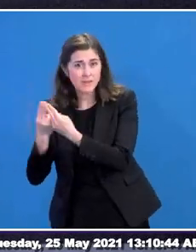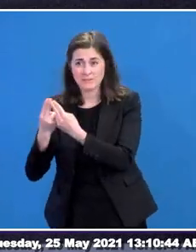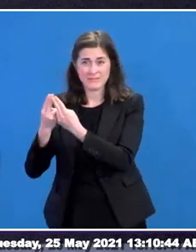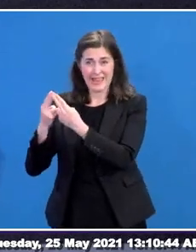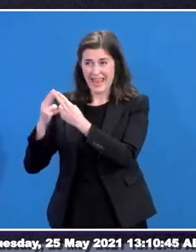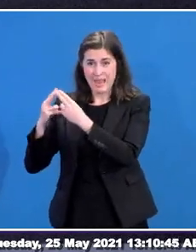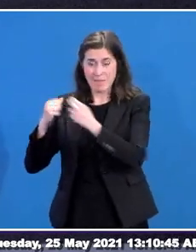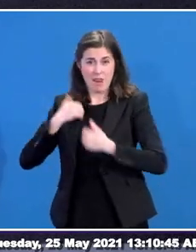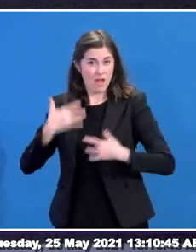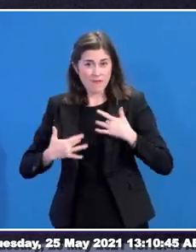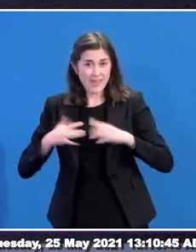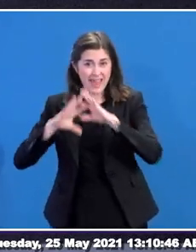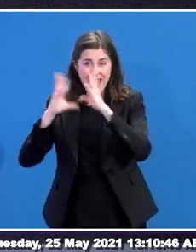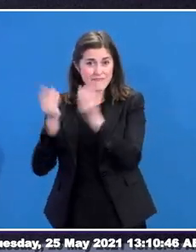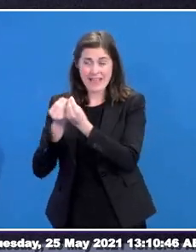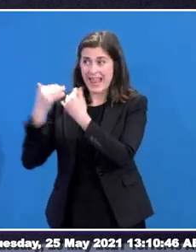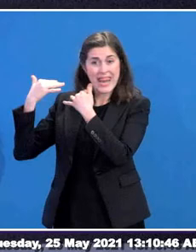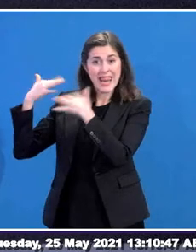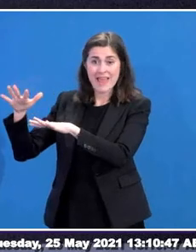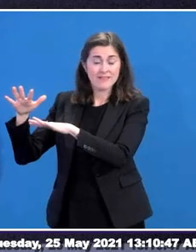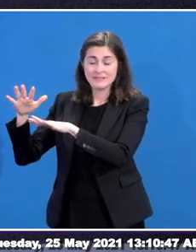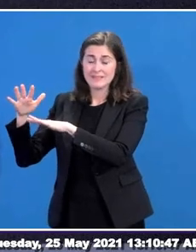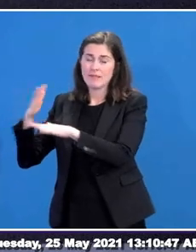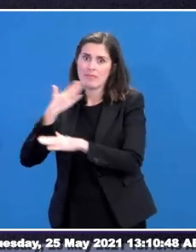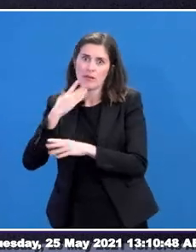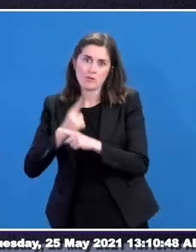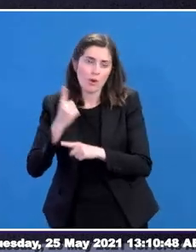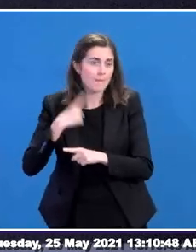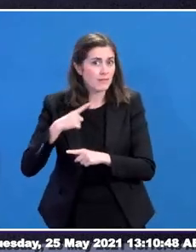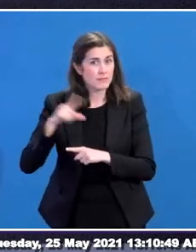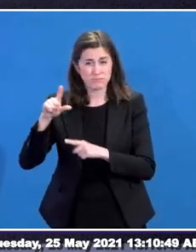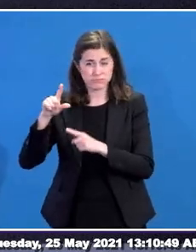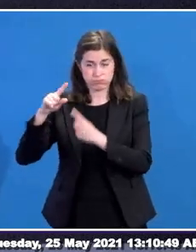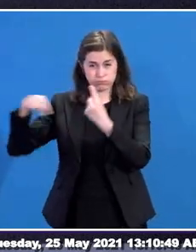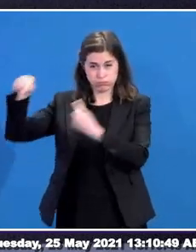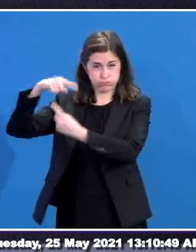life, and thank God we did because of the current circumstances in Lebanon